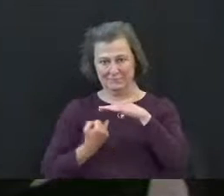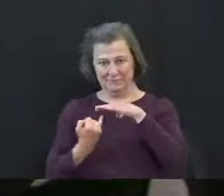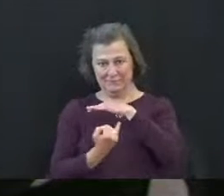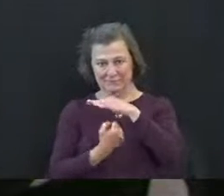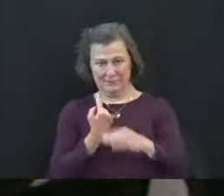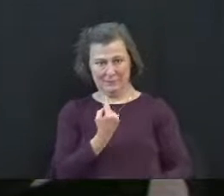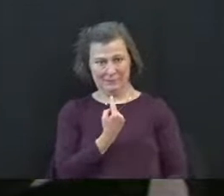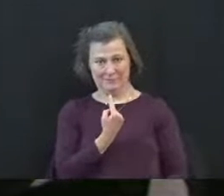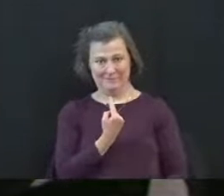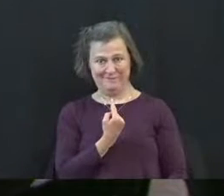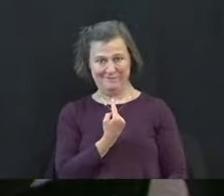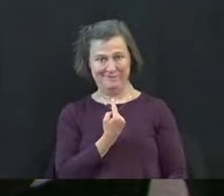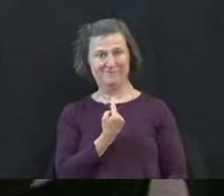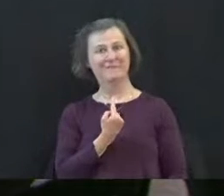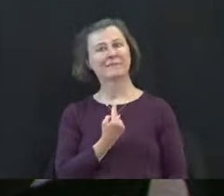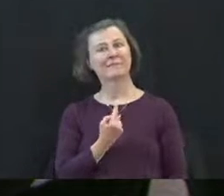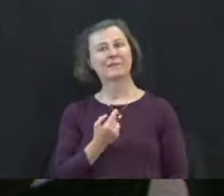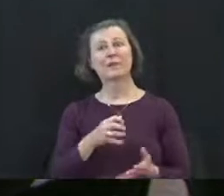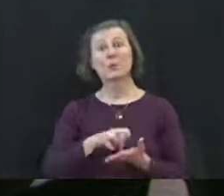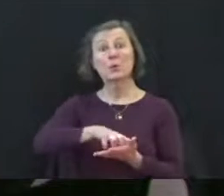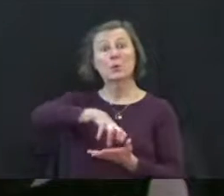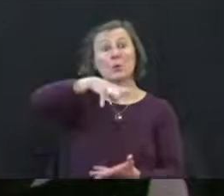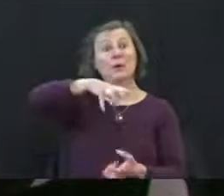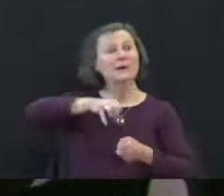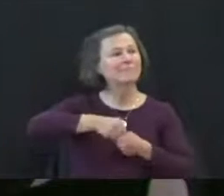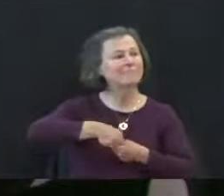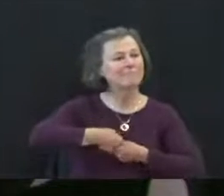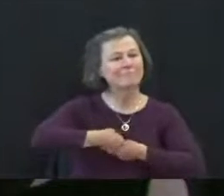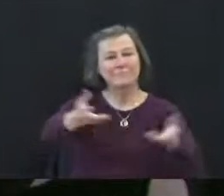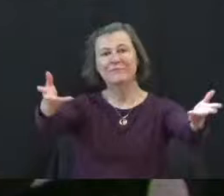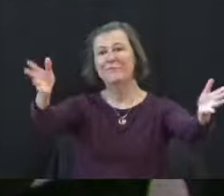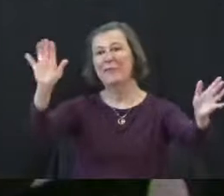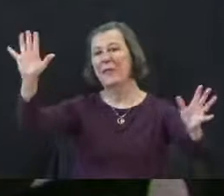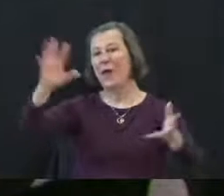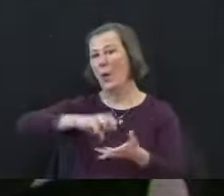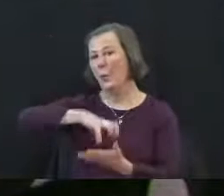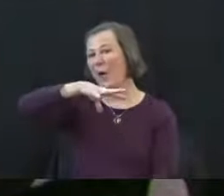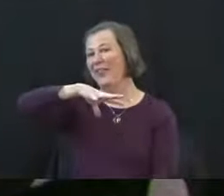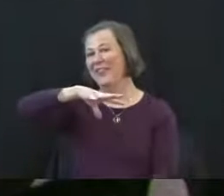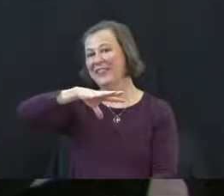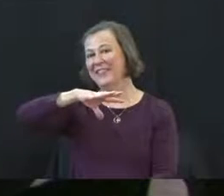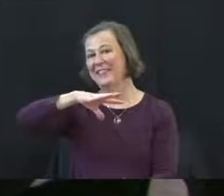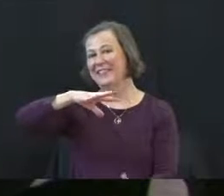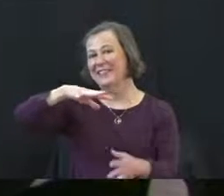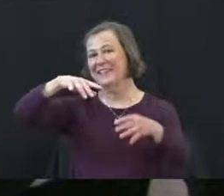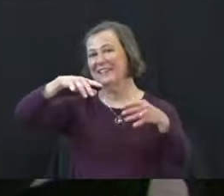May the rich let loose their wealth to rain down upon the poor.